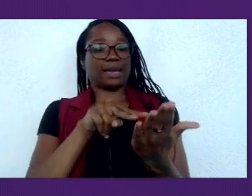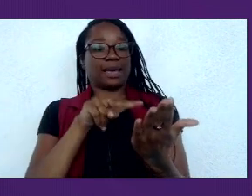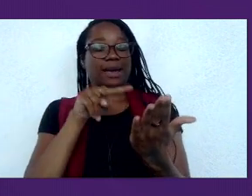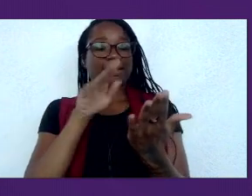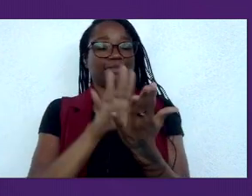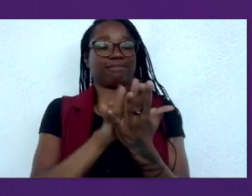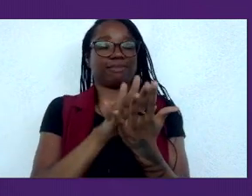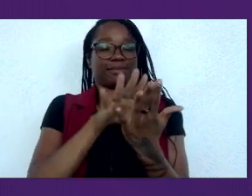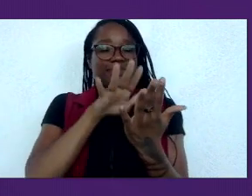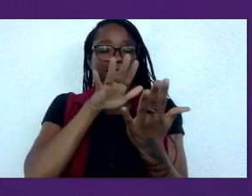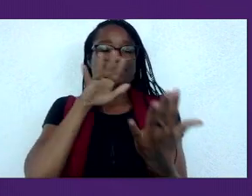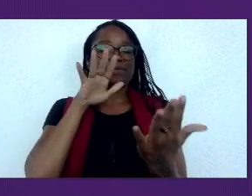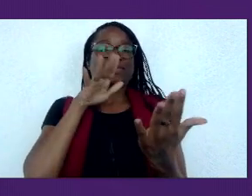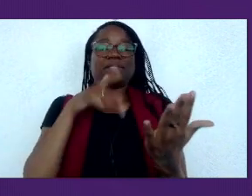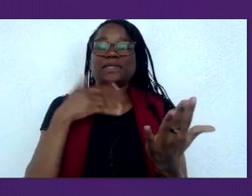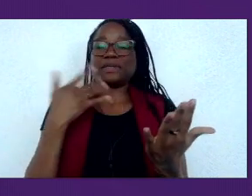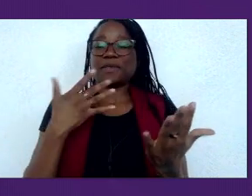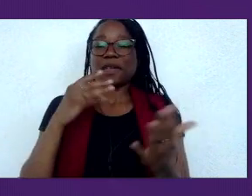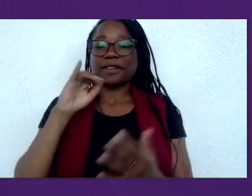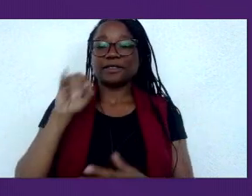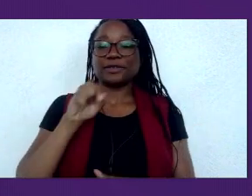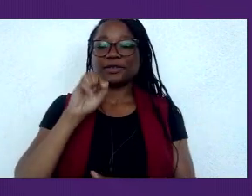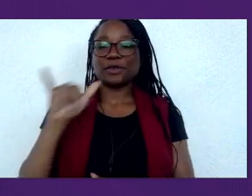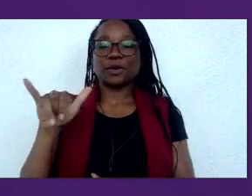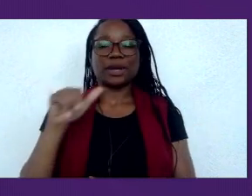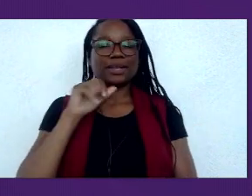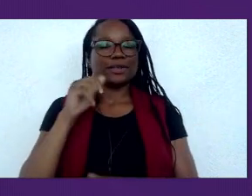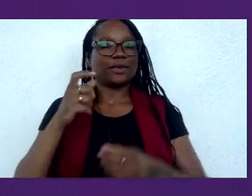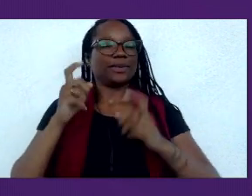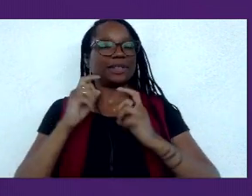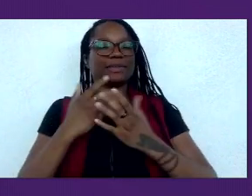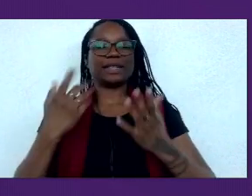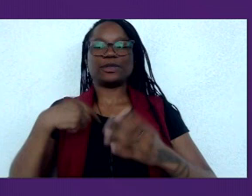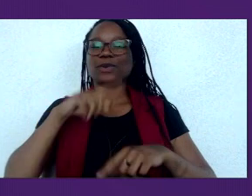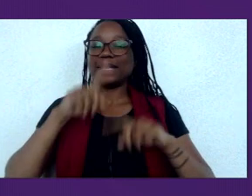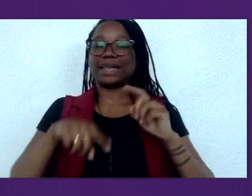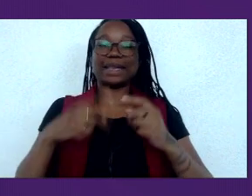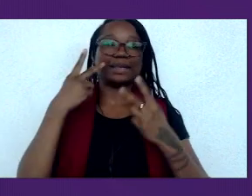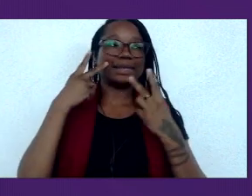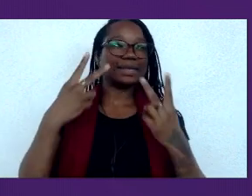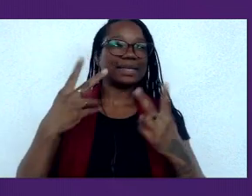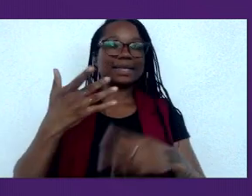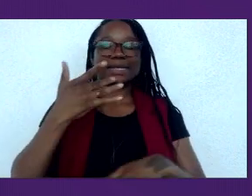Don't give us things that we can't see, taste, touch, feel, hear, smell.